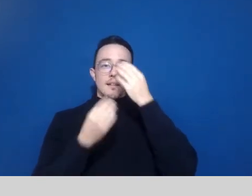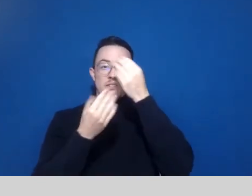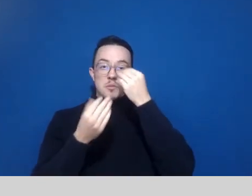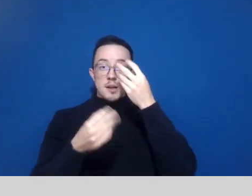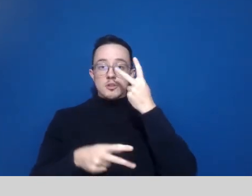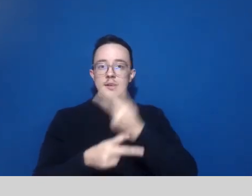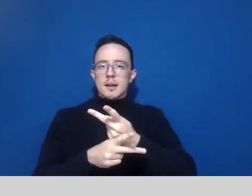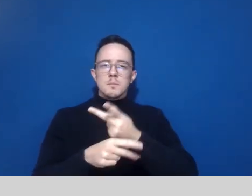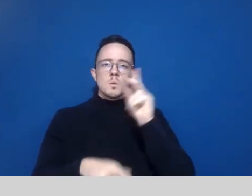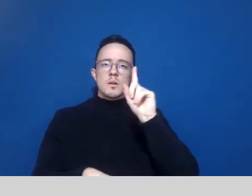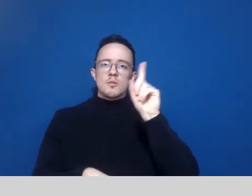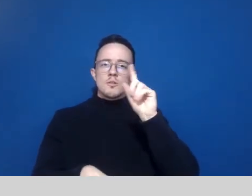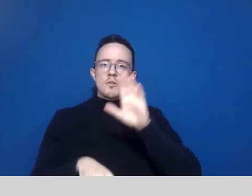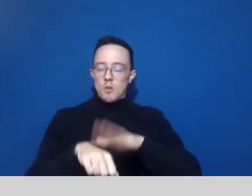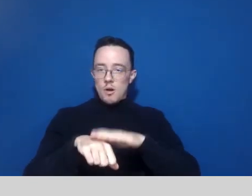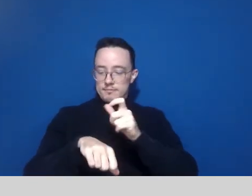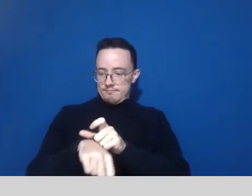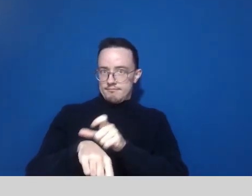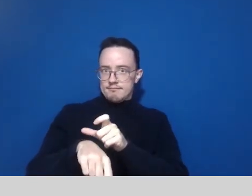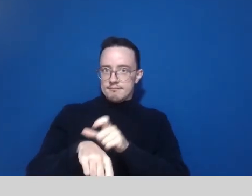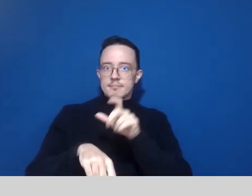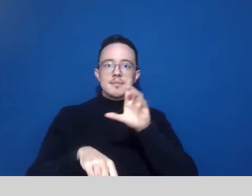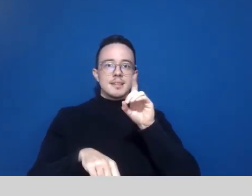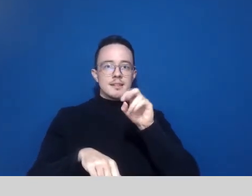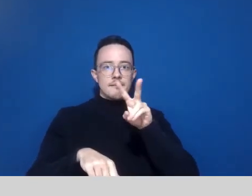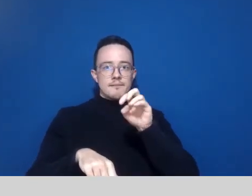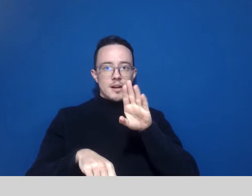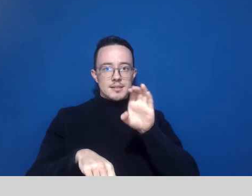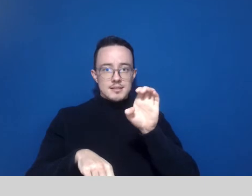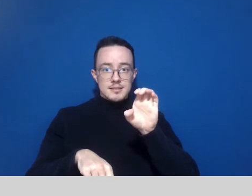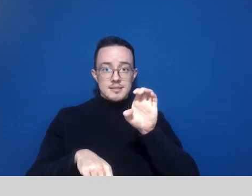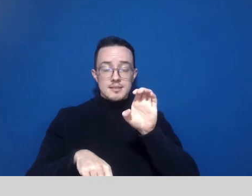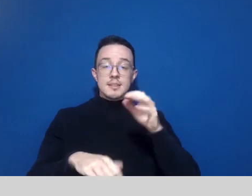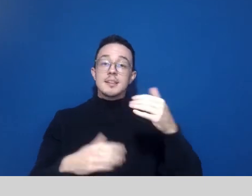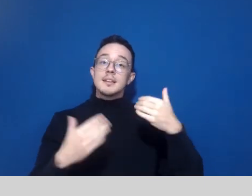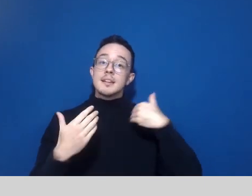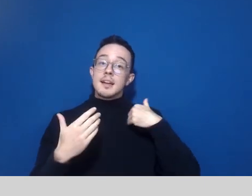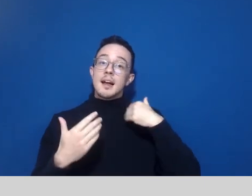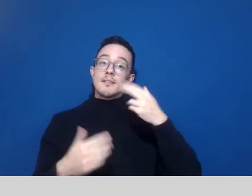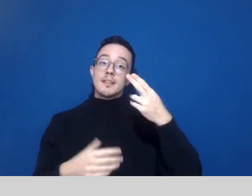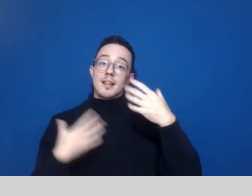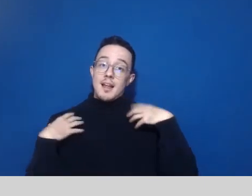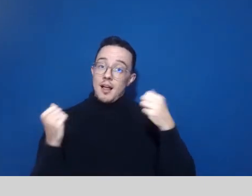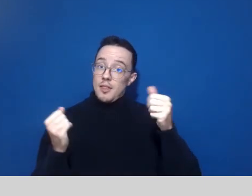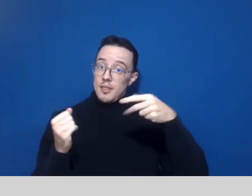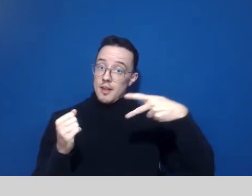So if you dig around in the HealthKit app on the iPhone, there's an export button that will give you that data back out again.